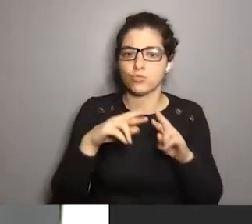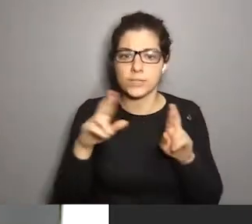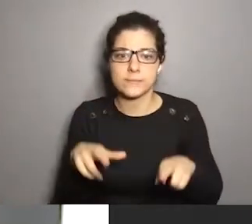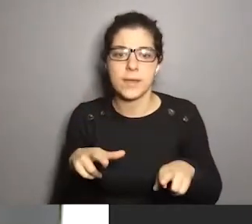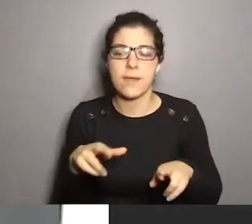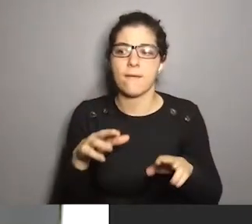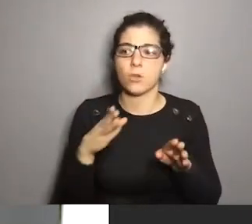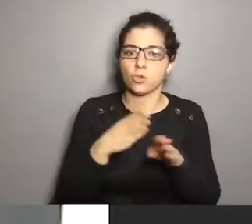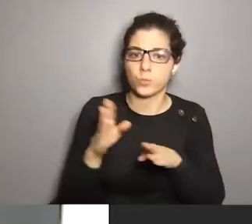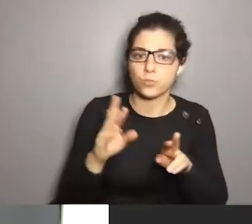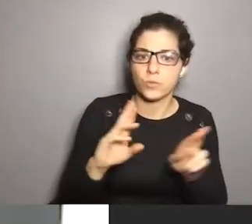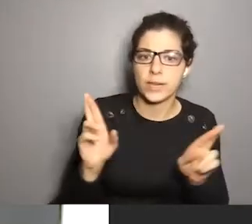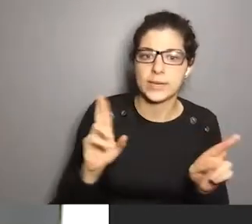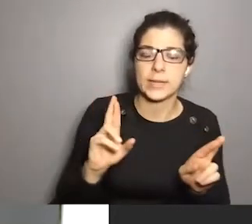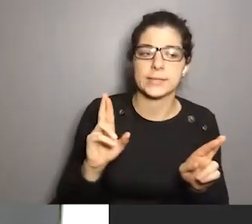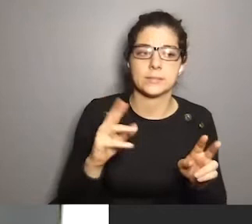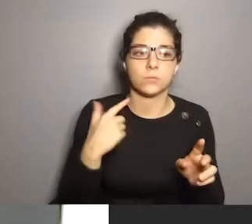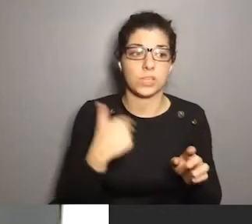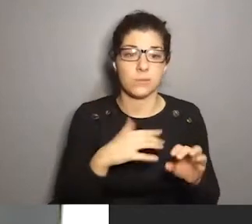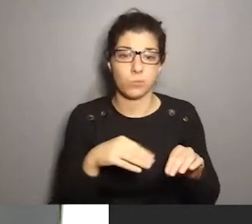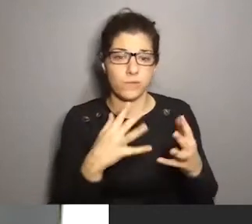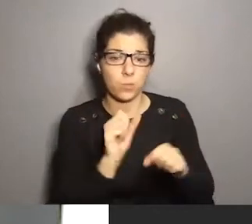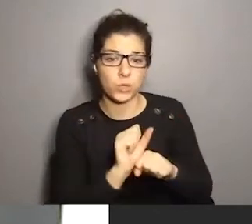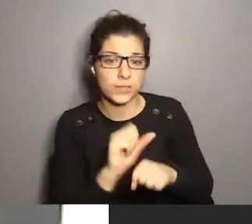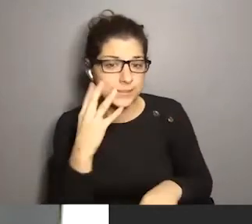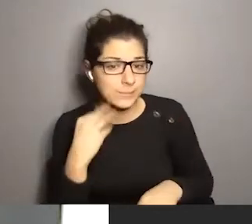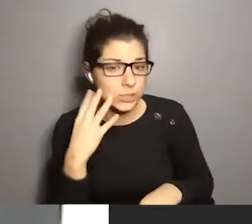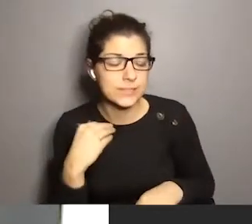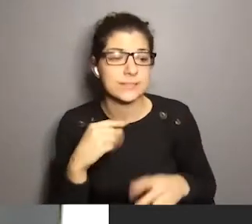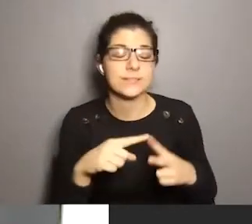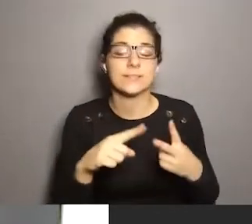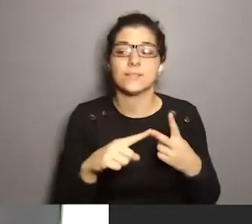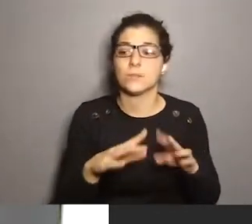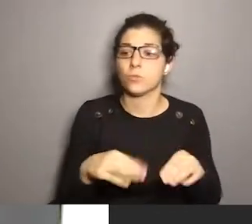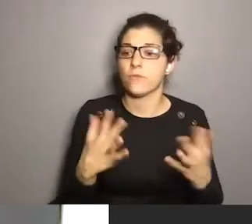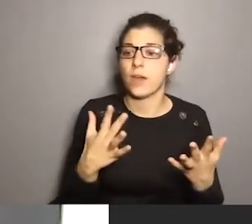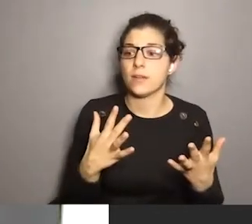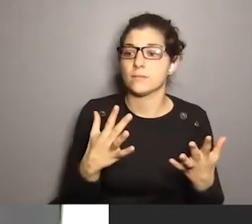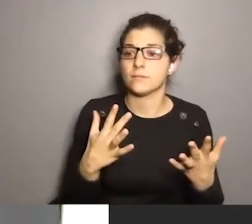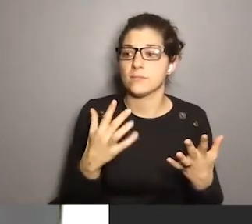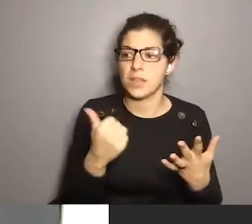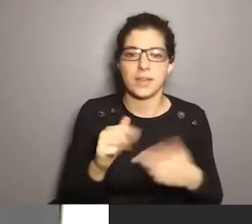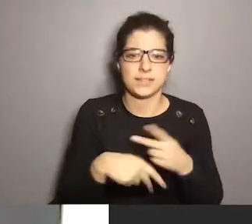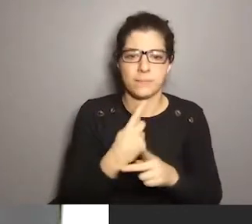we can provide work experience. We can also provide any types of trainings.